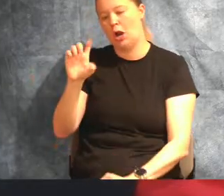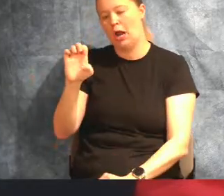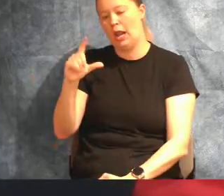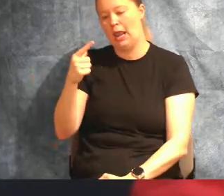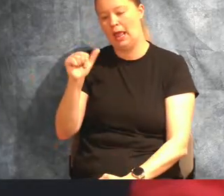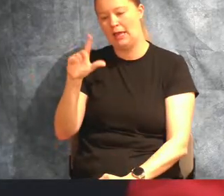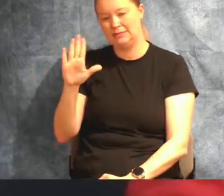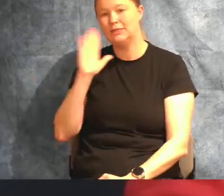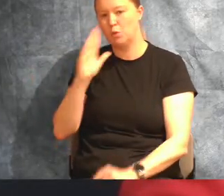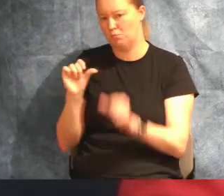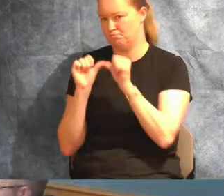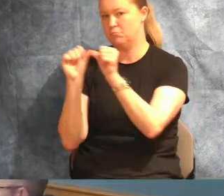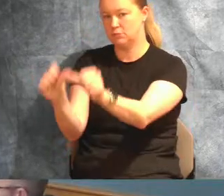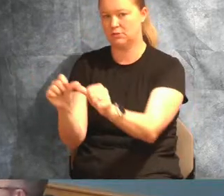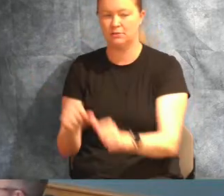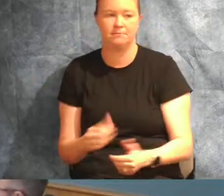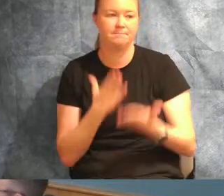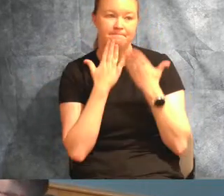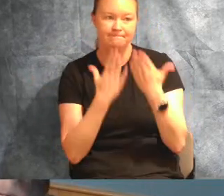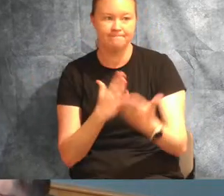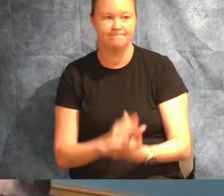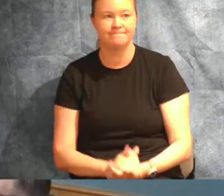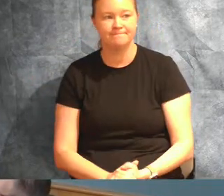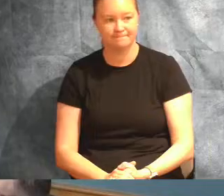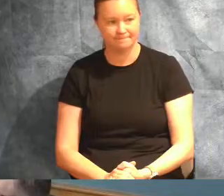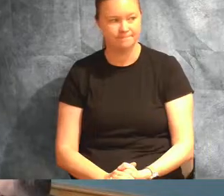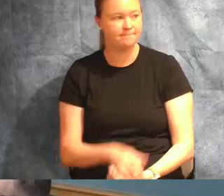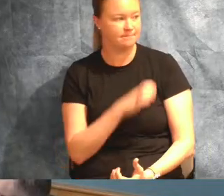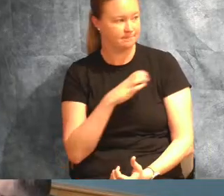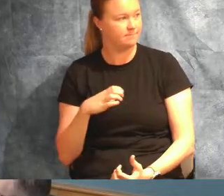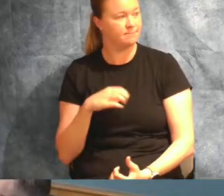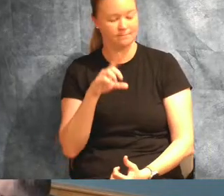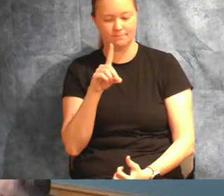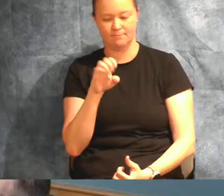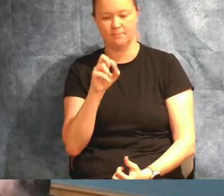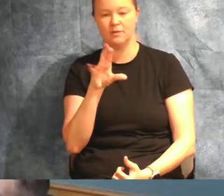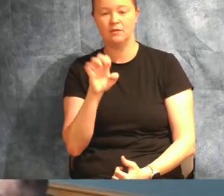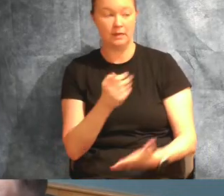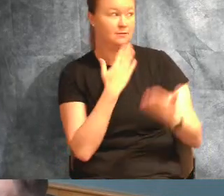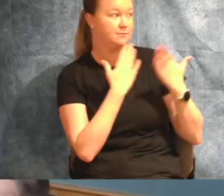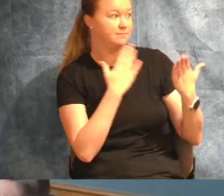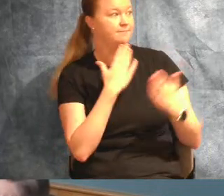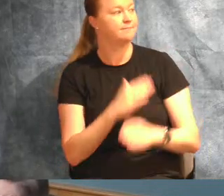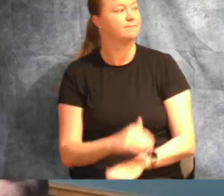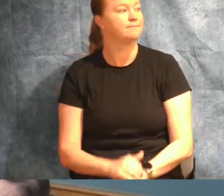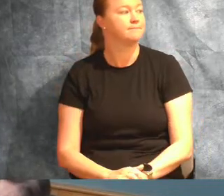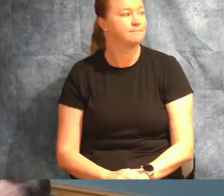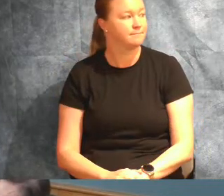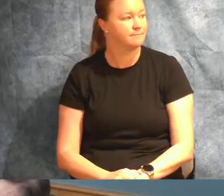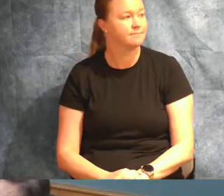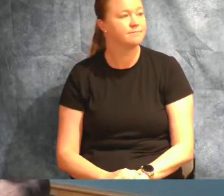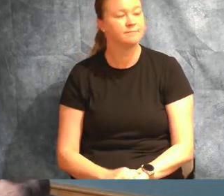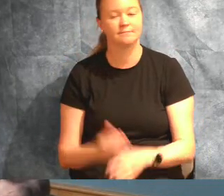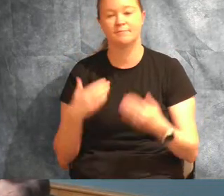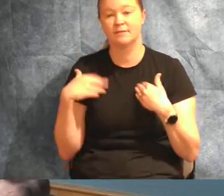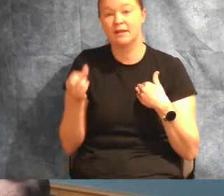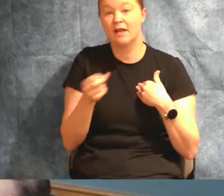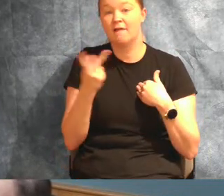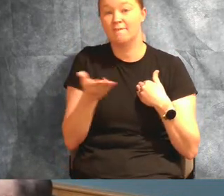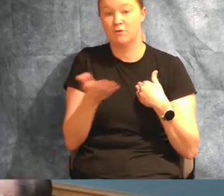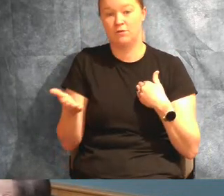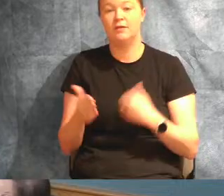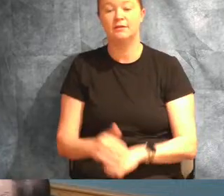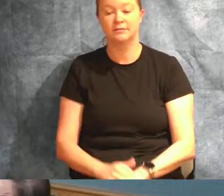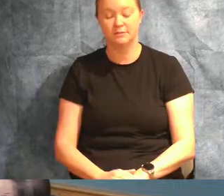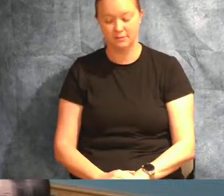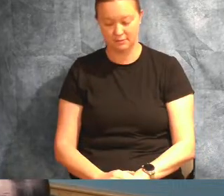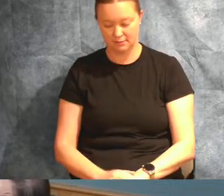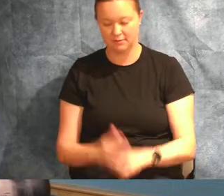you. Thank you Commissioner Driehaus. Thank you. just have a couple of things. I did a ride along